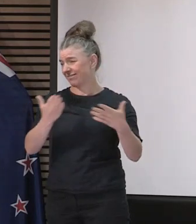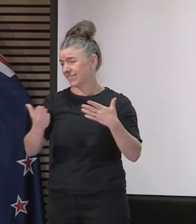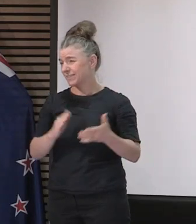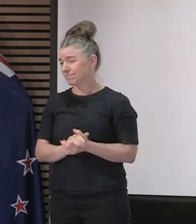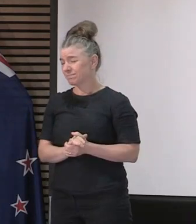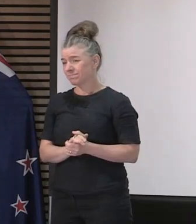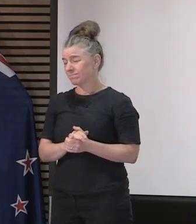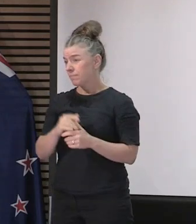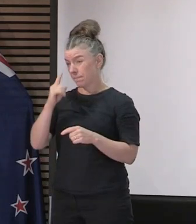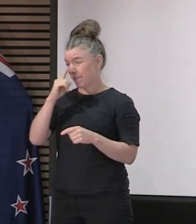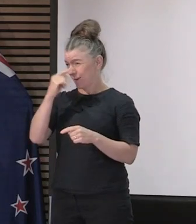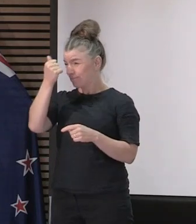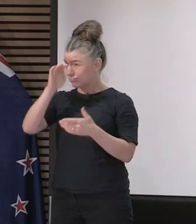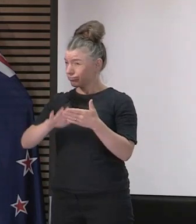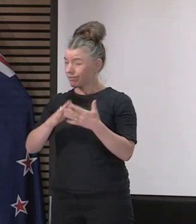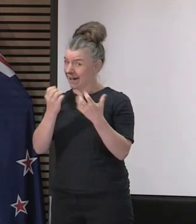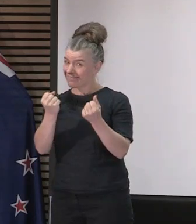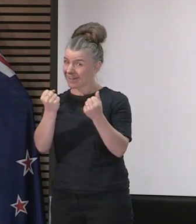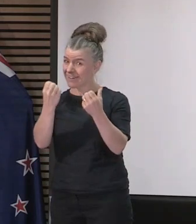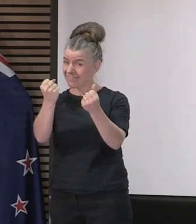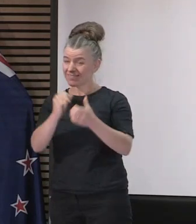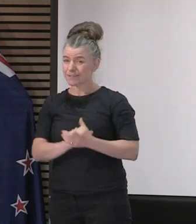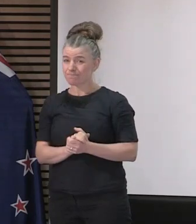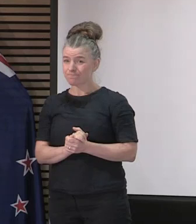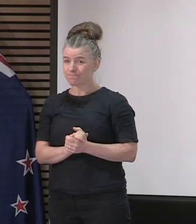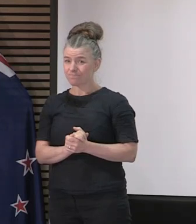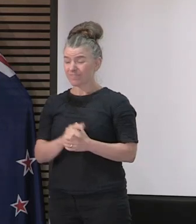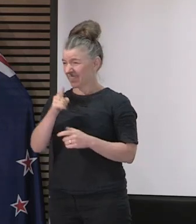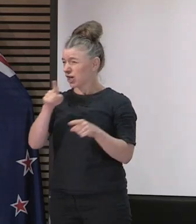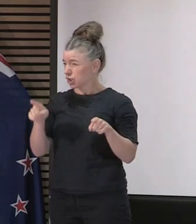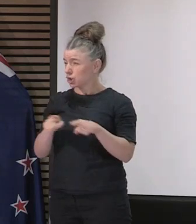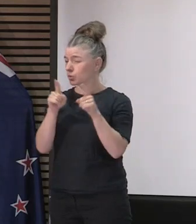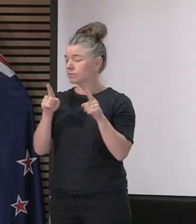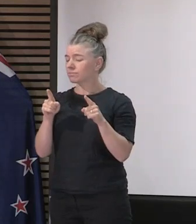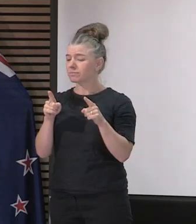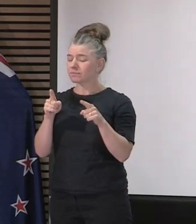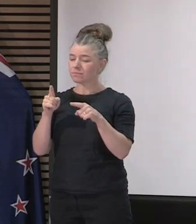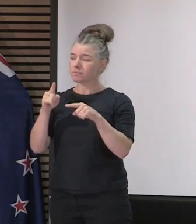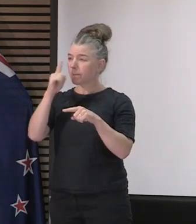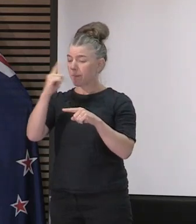possible clinical advice and that is based on experience, of course, and people working